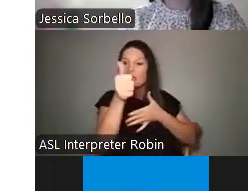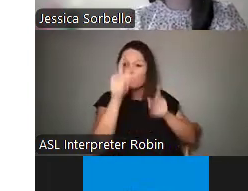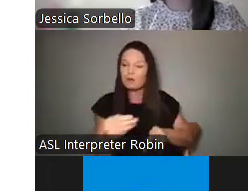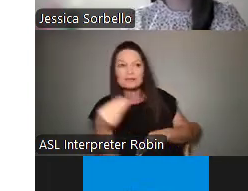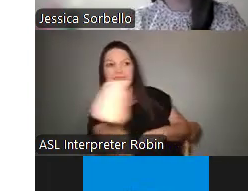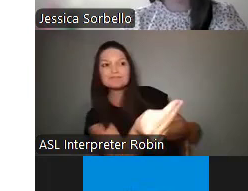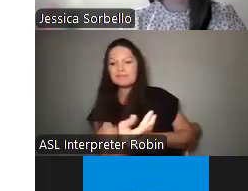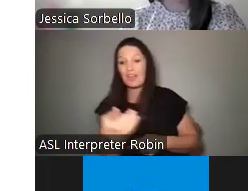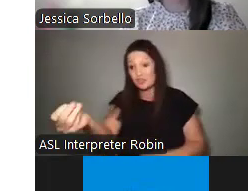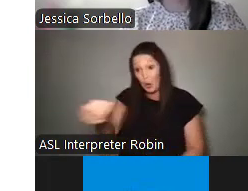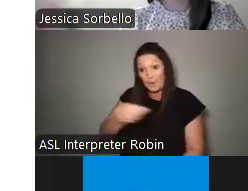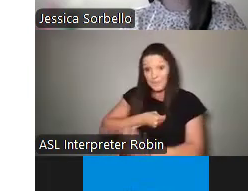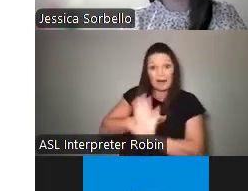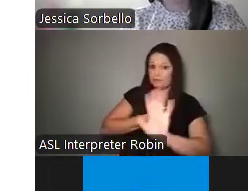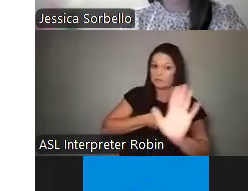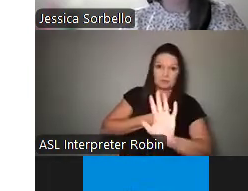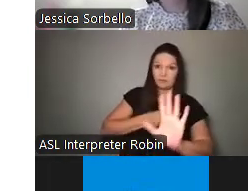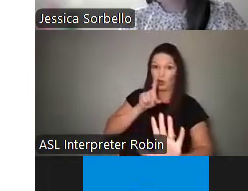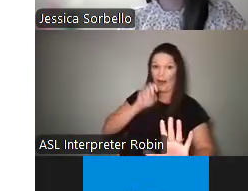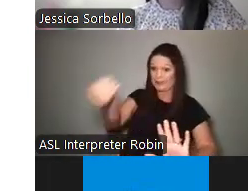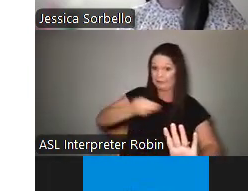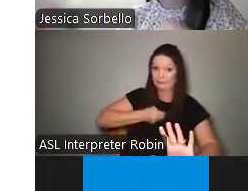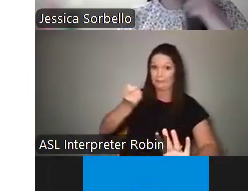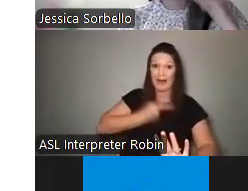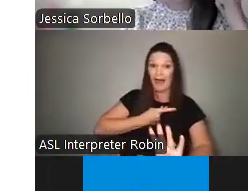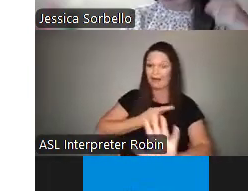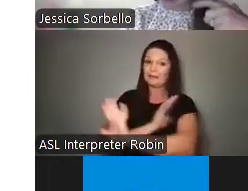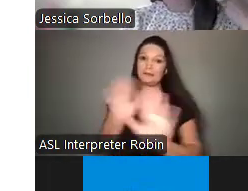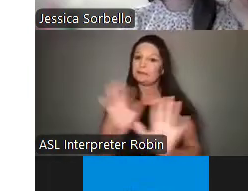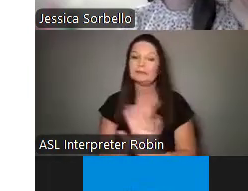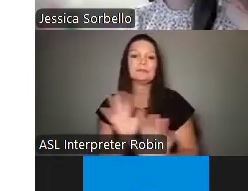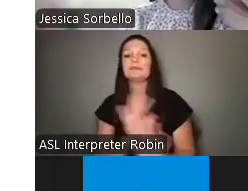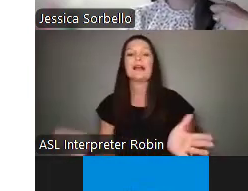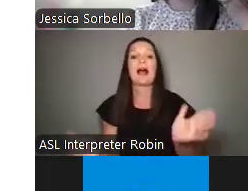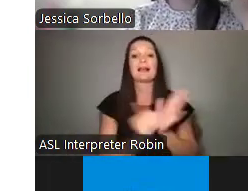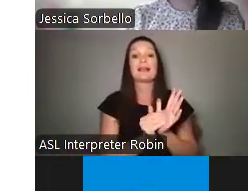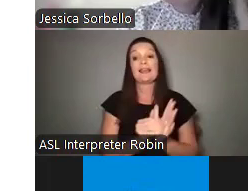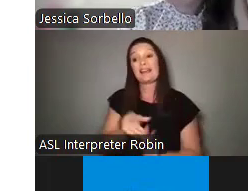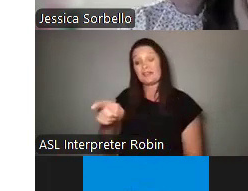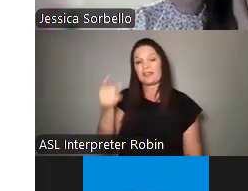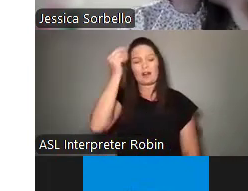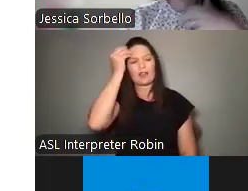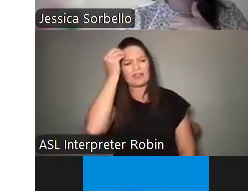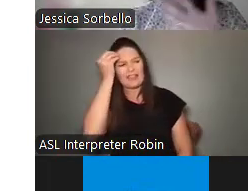, chances are, they are going to be going, okay well Susanne is keeping track of whether I give these back. So I'm going